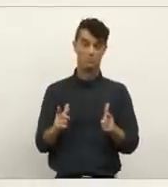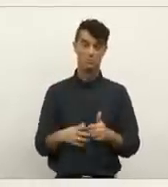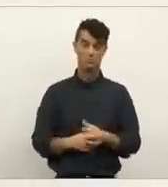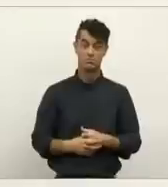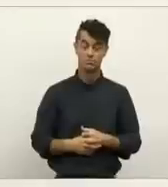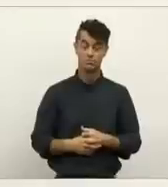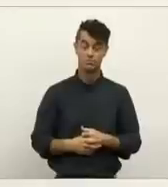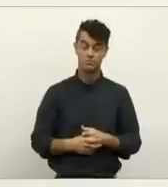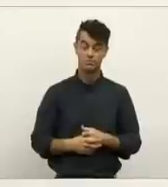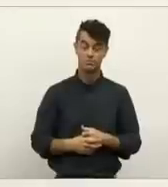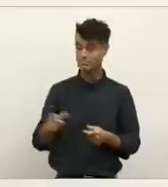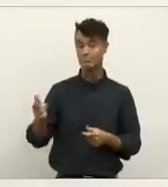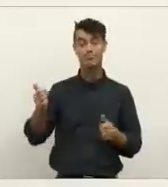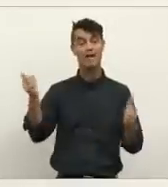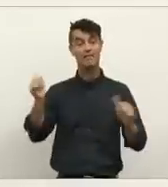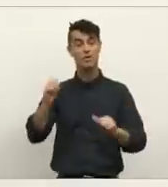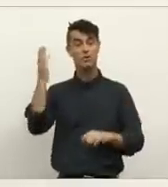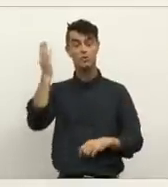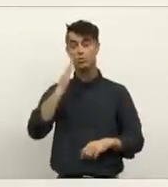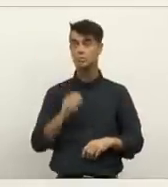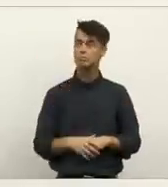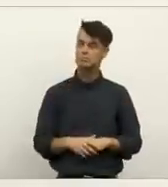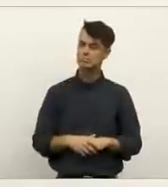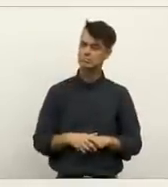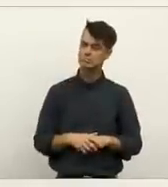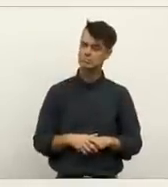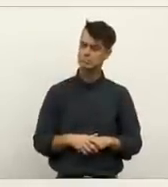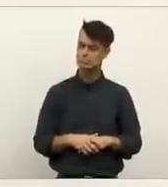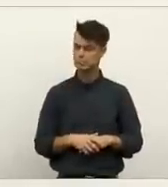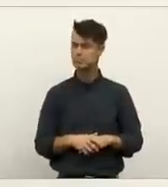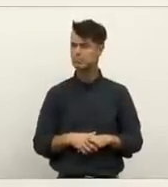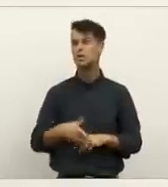When I finished school, well, I went off to university,